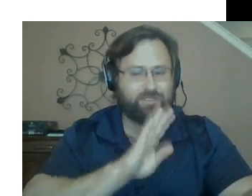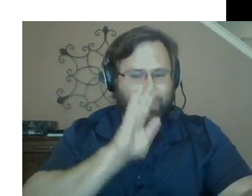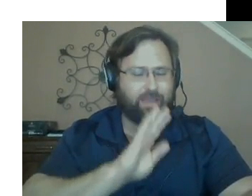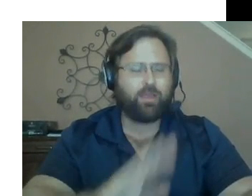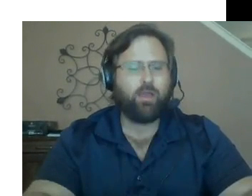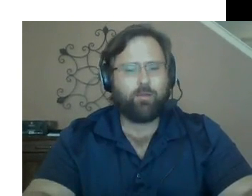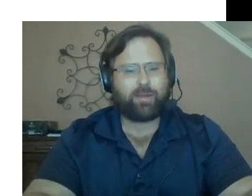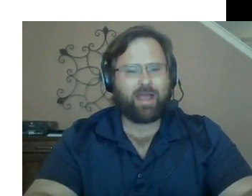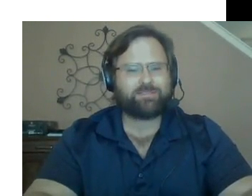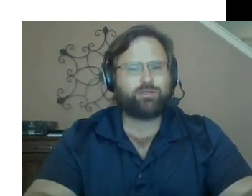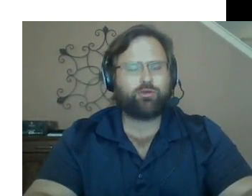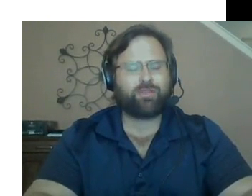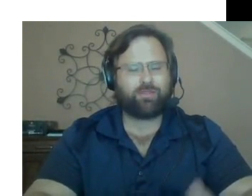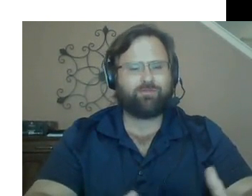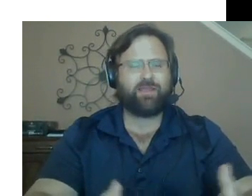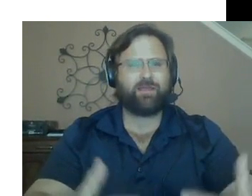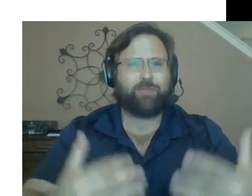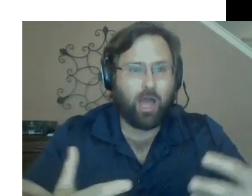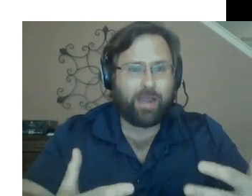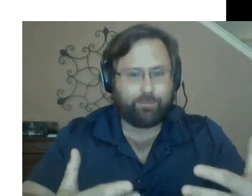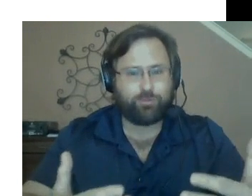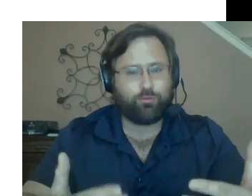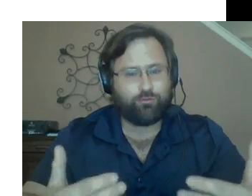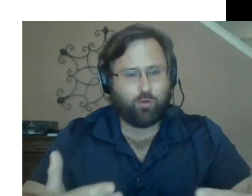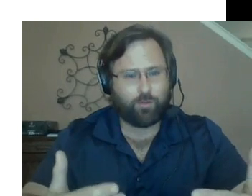this way but it has to do with the feeling of being unable to move forward